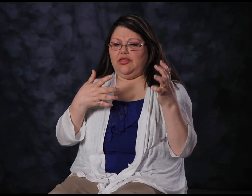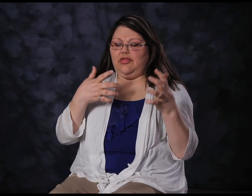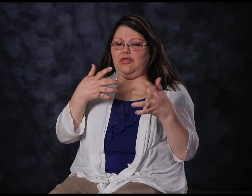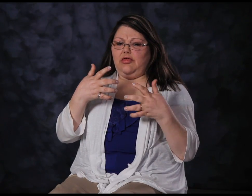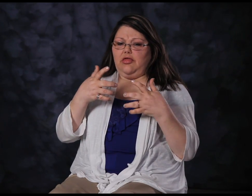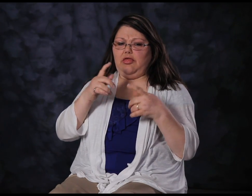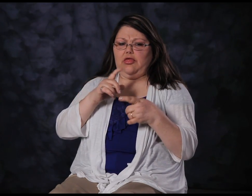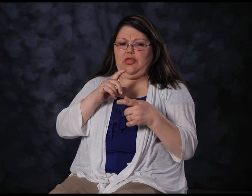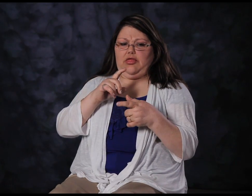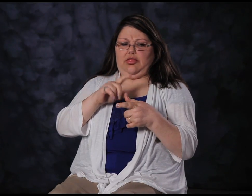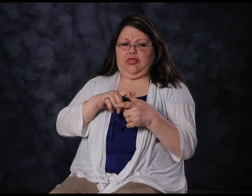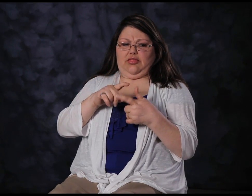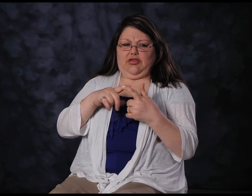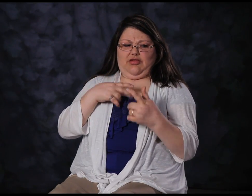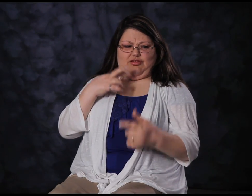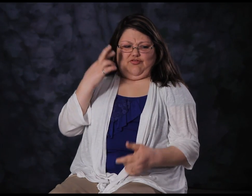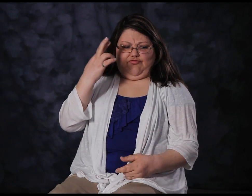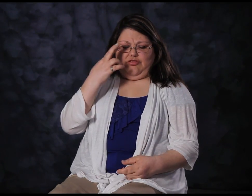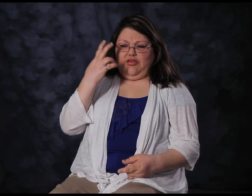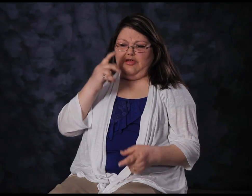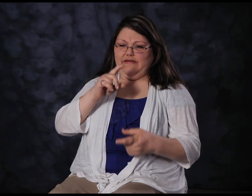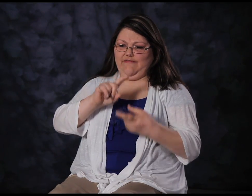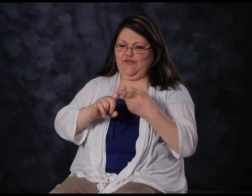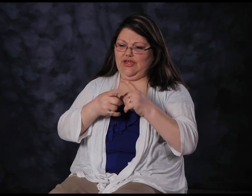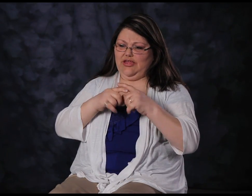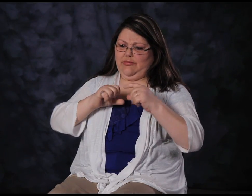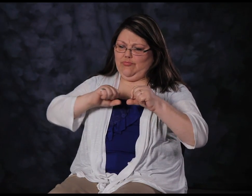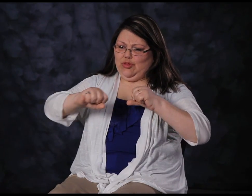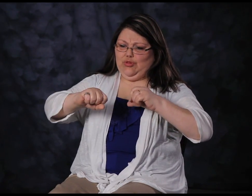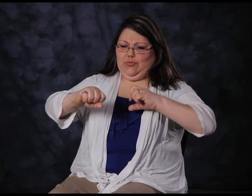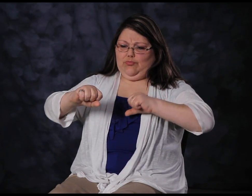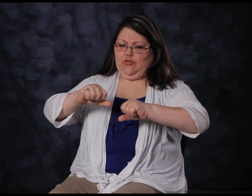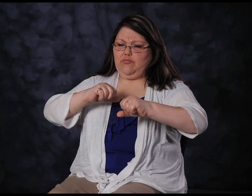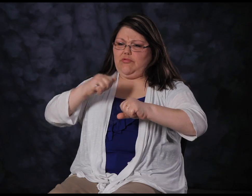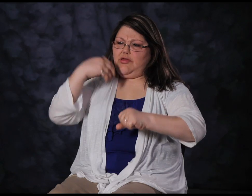With all the hardships I have faced, and feeling ashamed and feeling lonely,